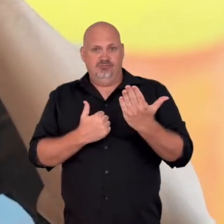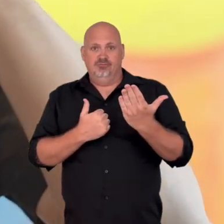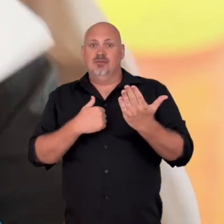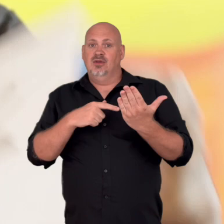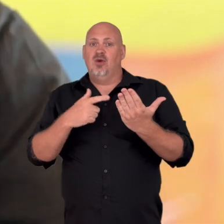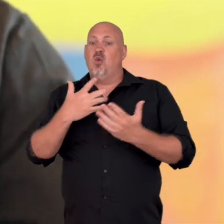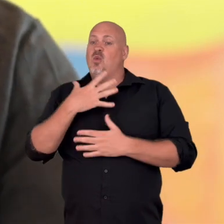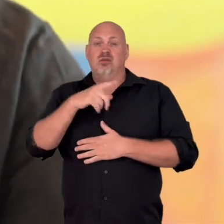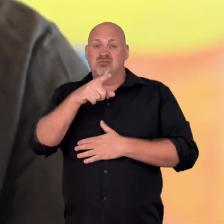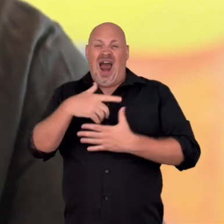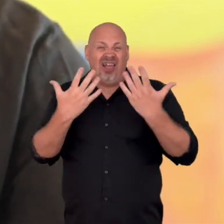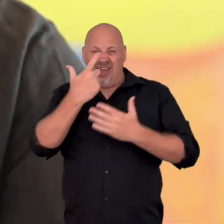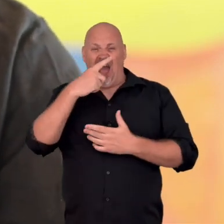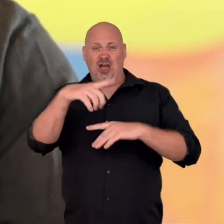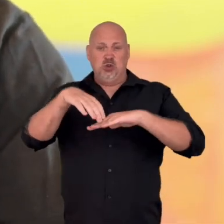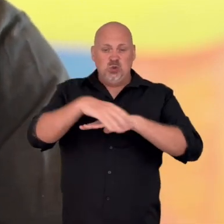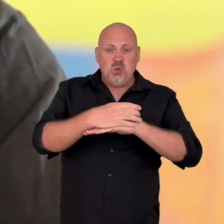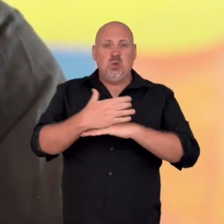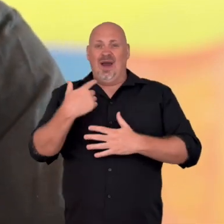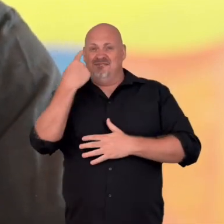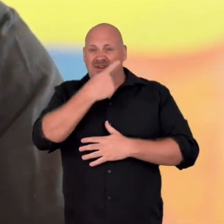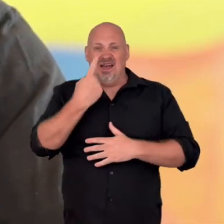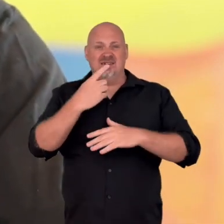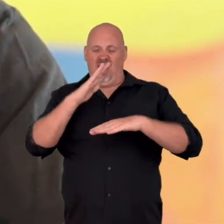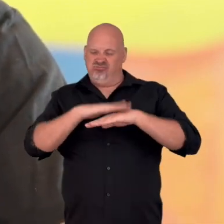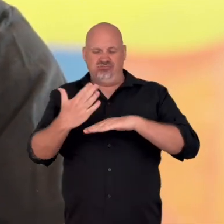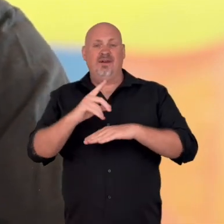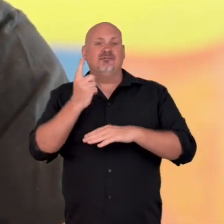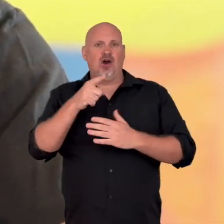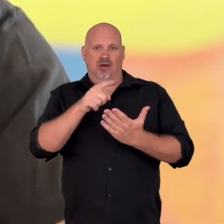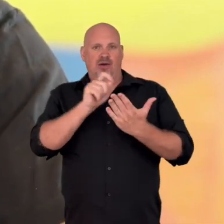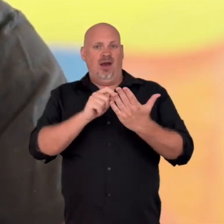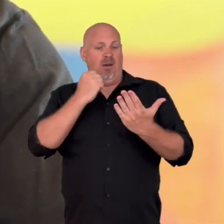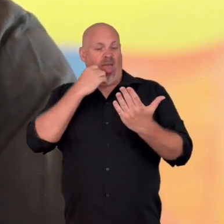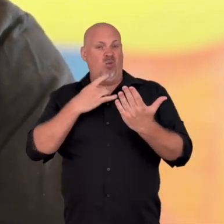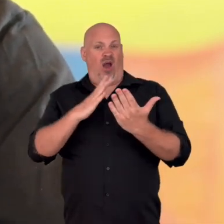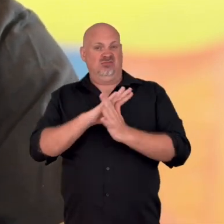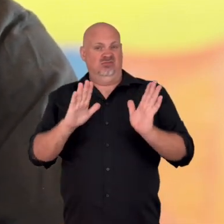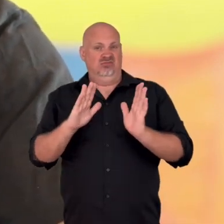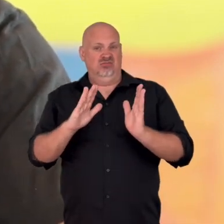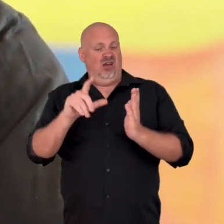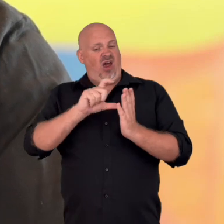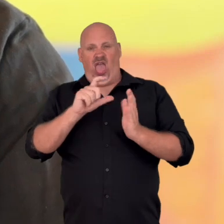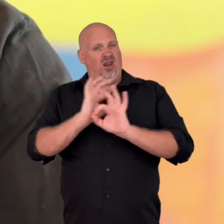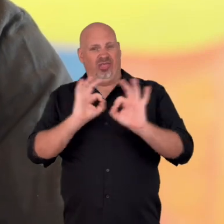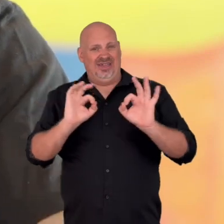take it make it black and white once you make it black and white you stripped out the color and then all you left with the shade and then we use the color